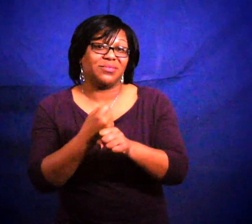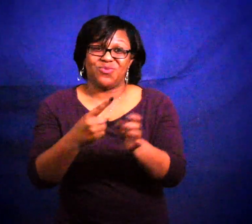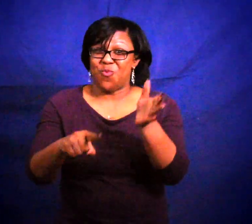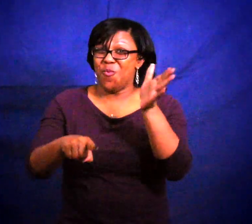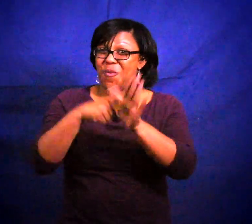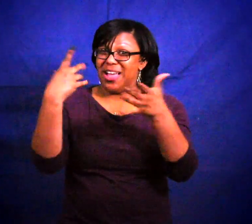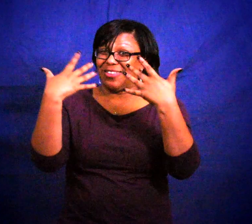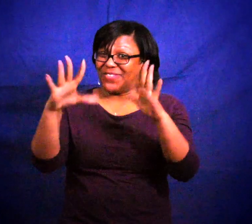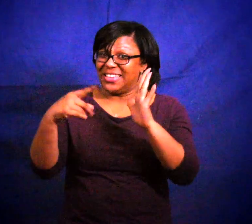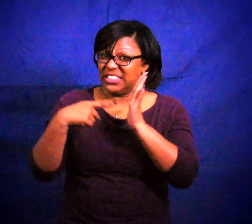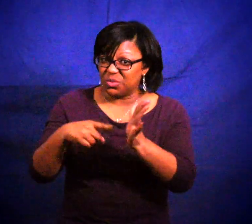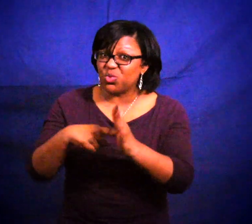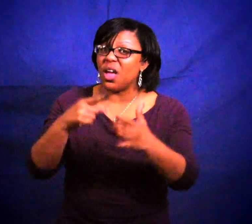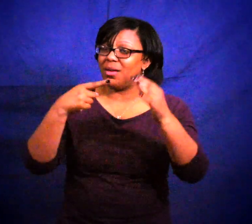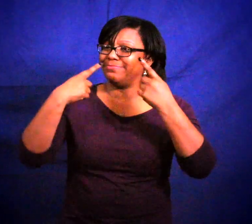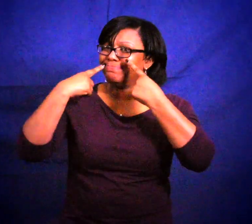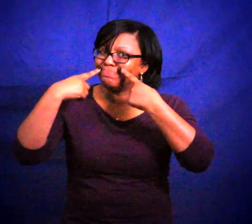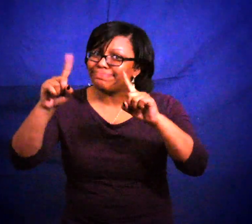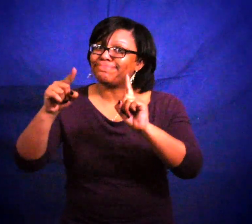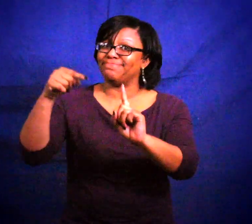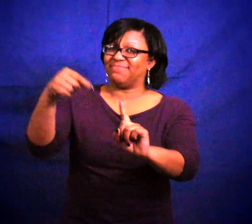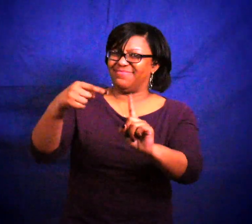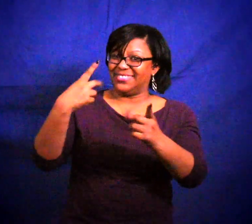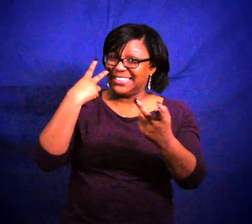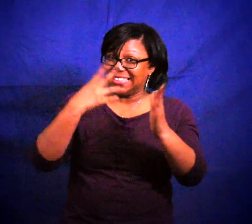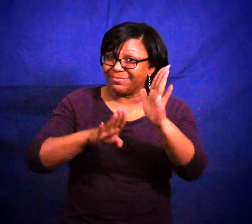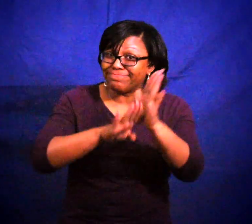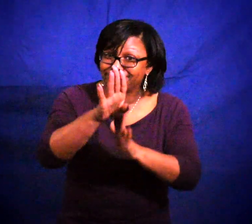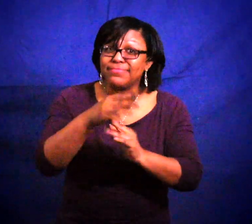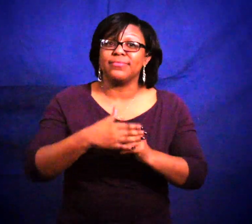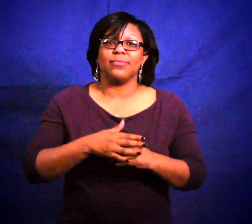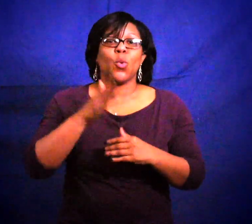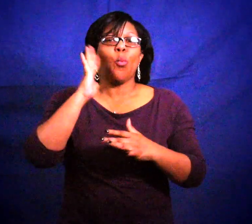Once they have demonstrated their success,